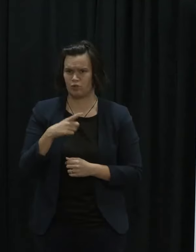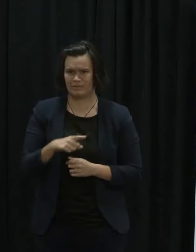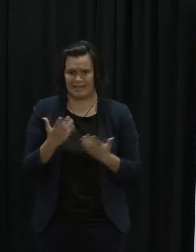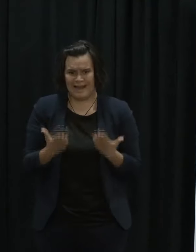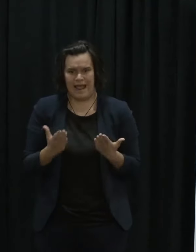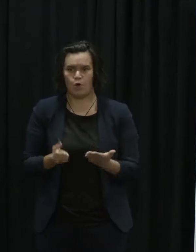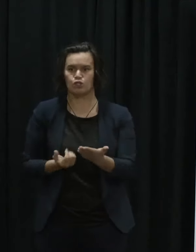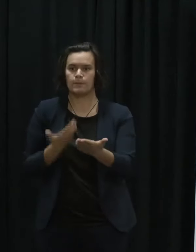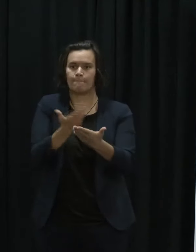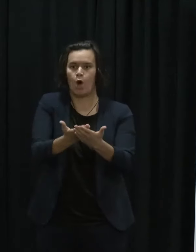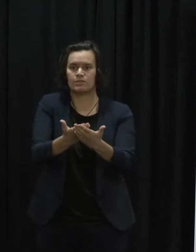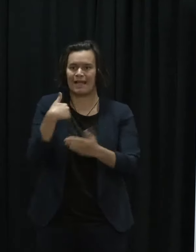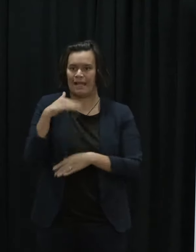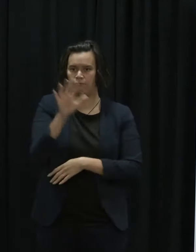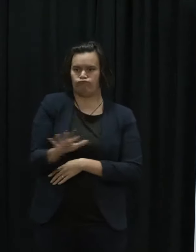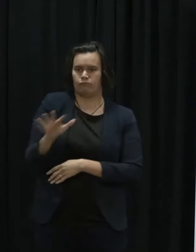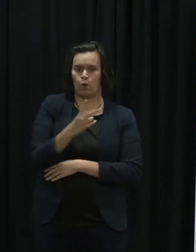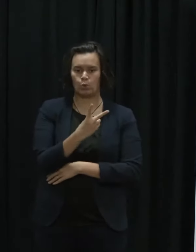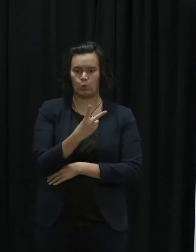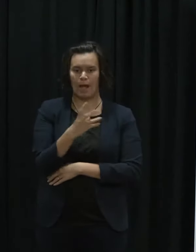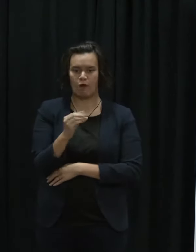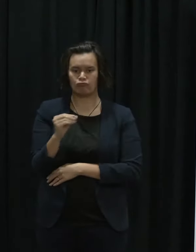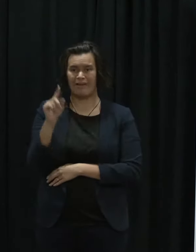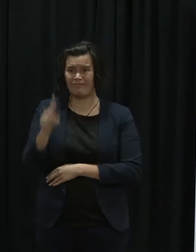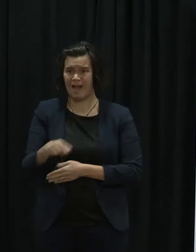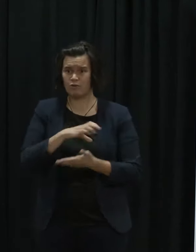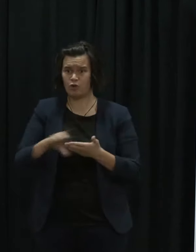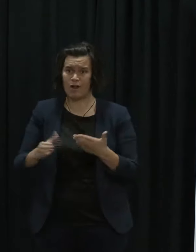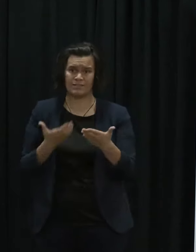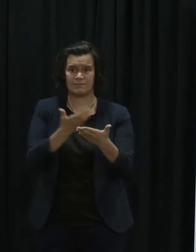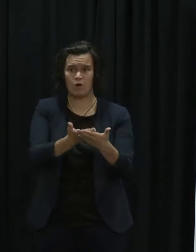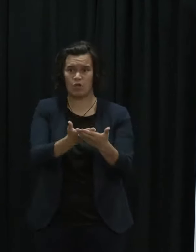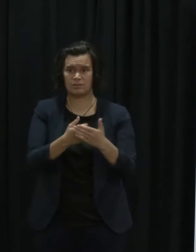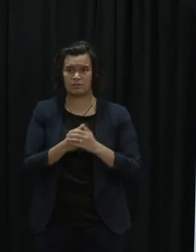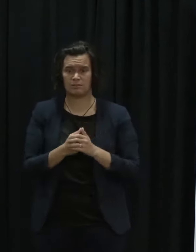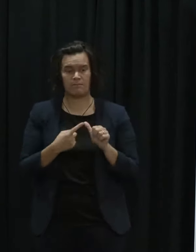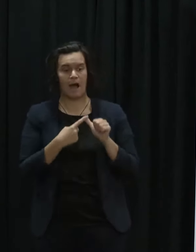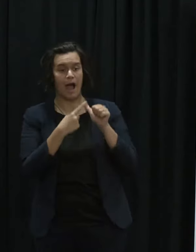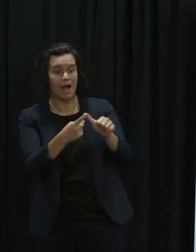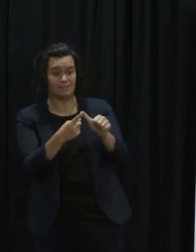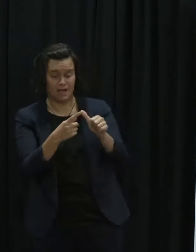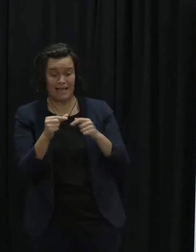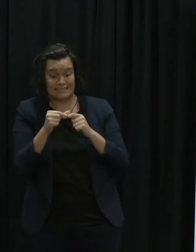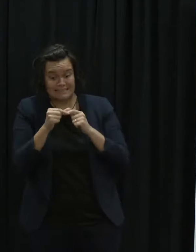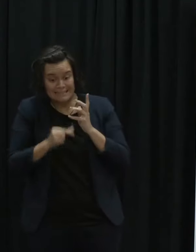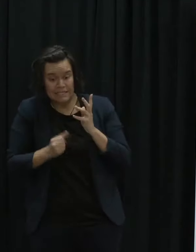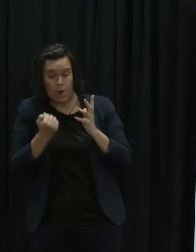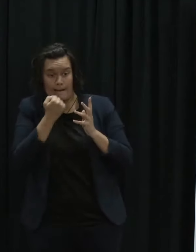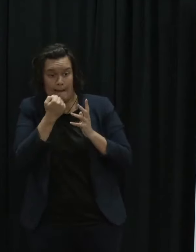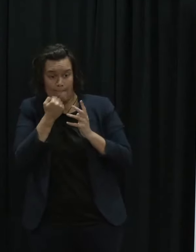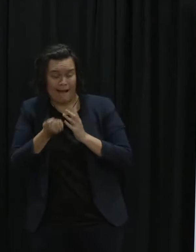30% house prices, even though that might take us to a ridiculous level that's still better than where we are now